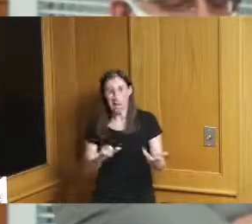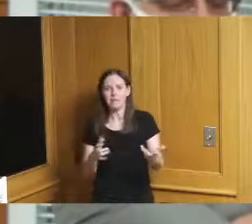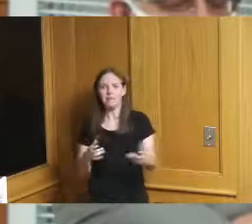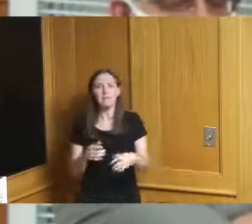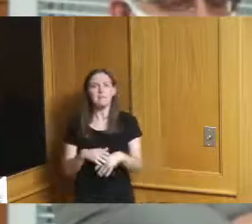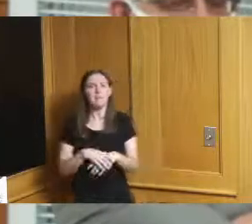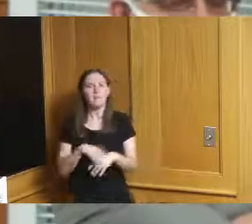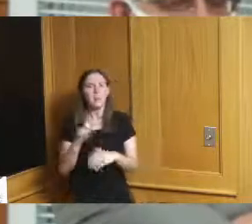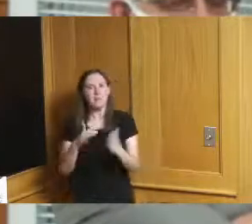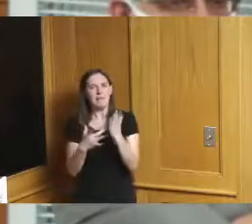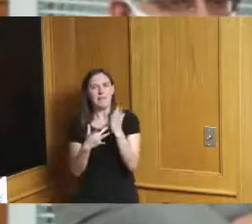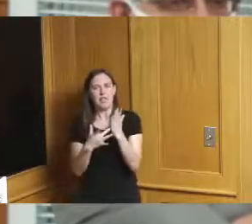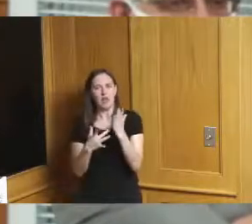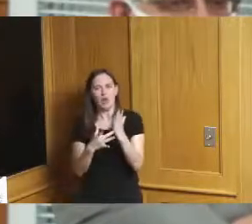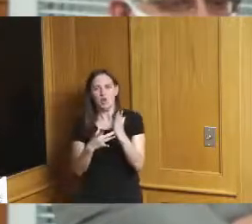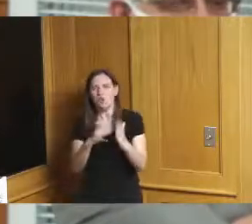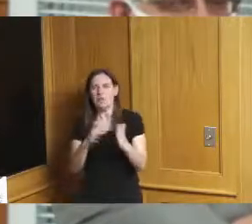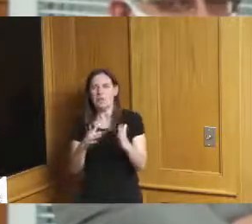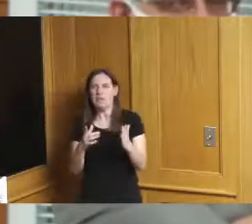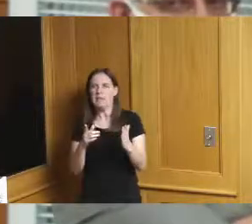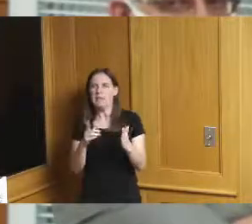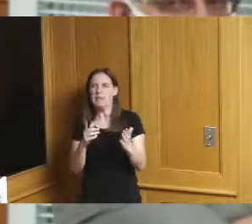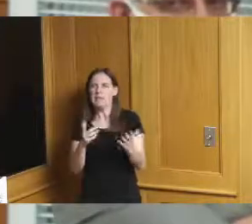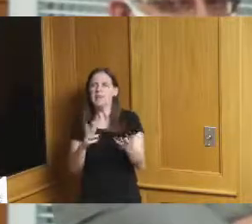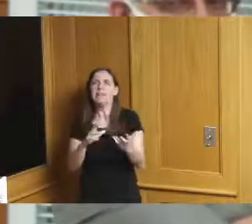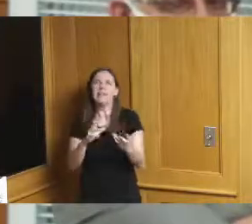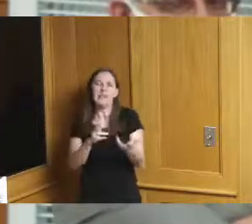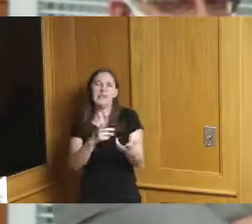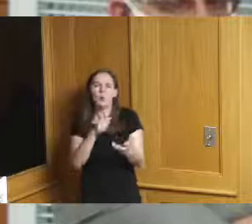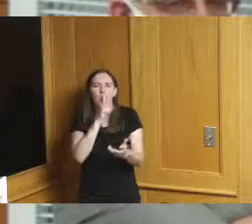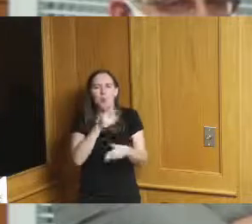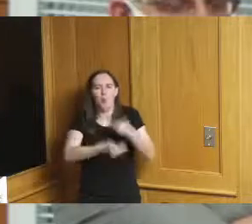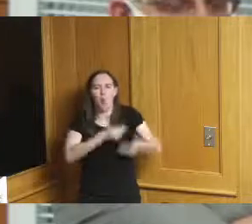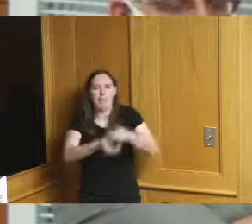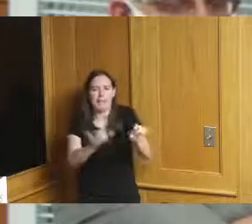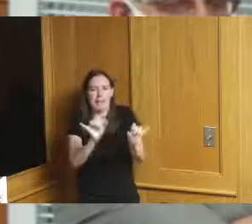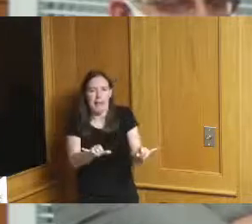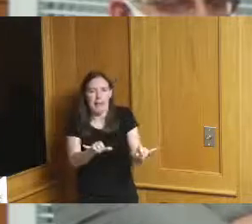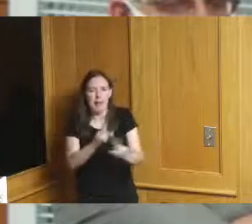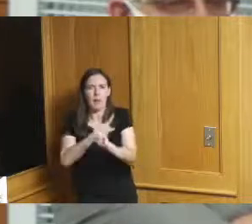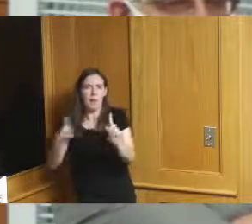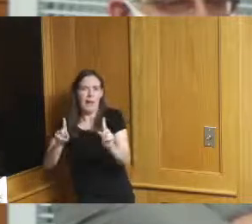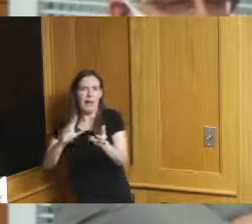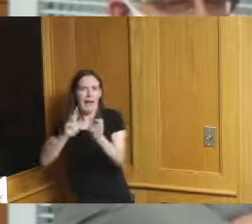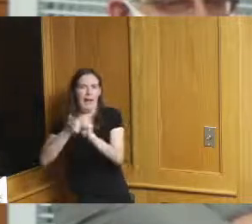technology does change and that's the project that will move to the next level of trying to deliver